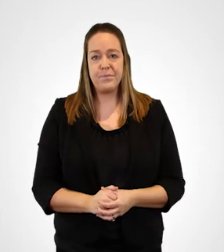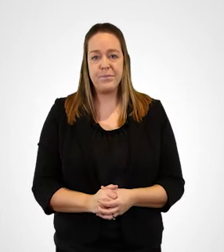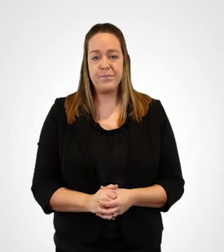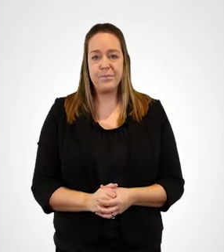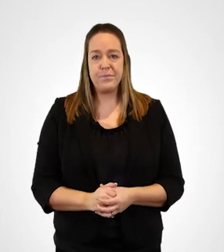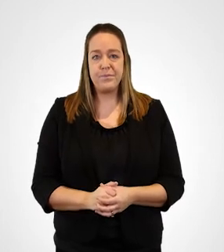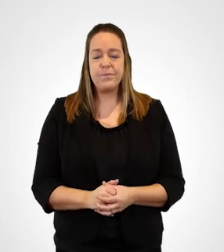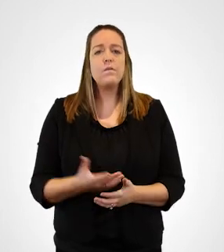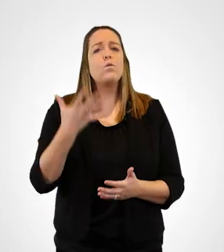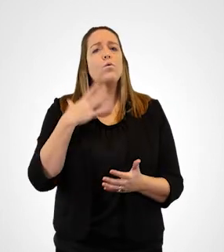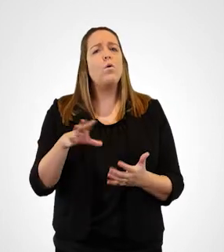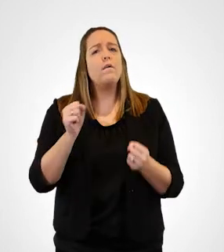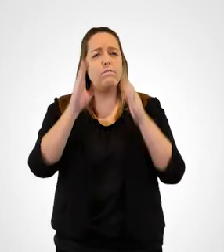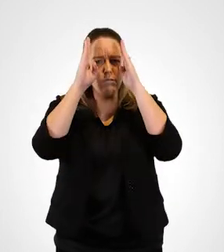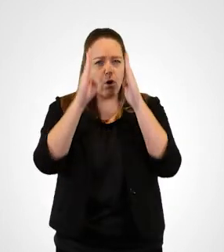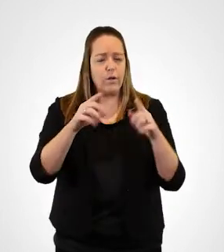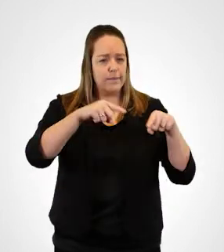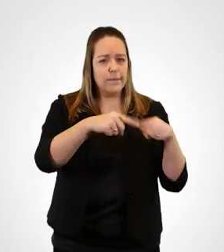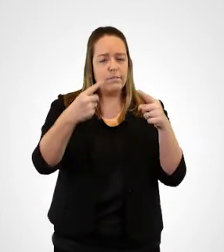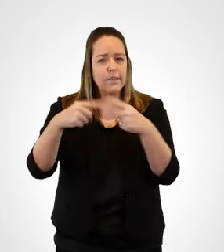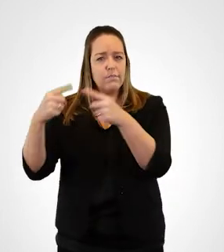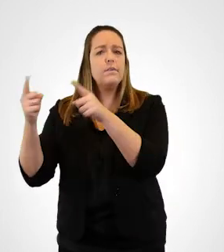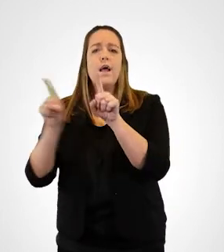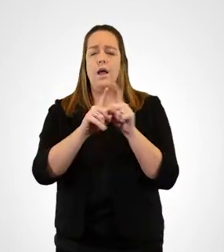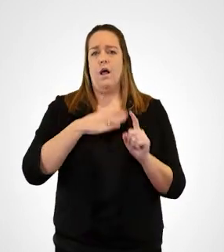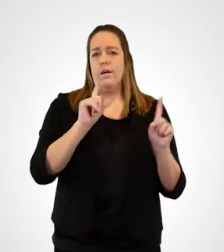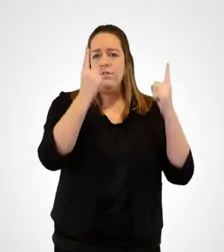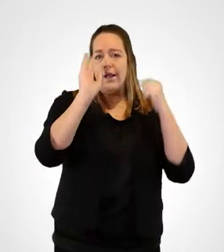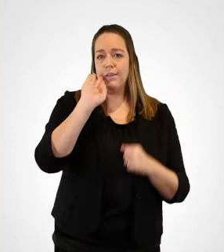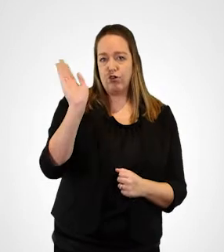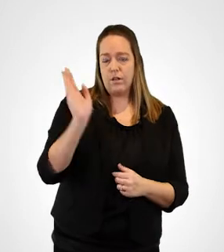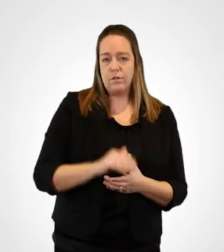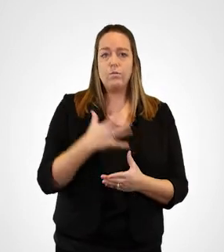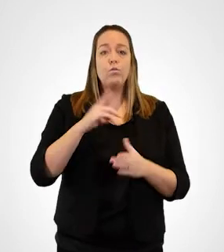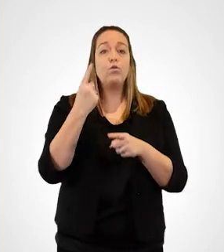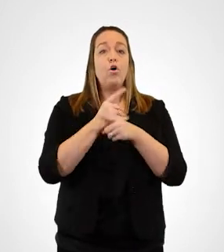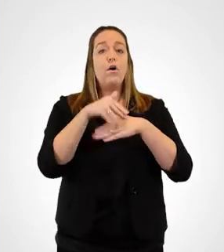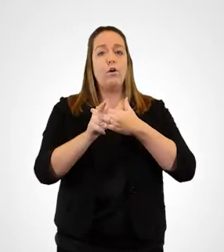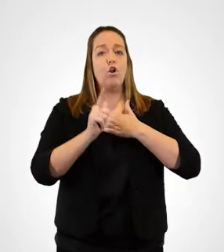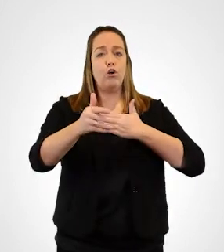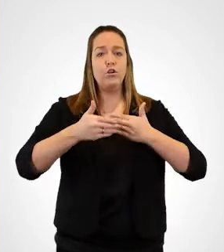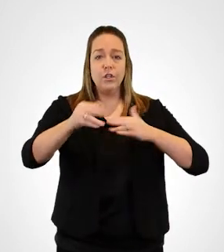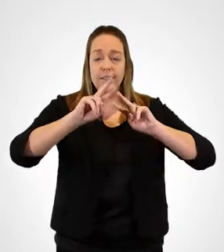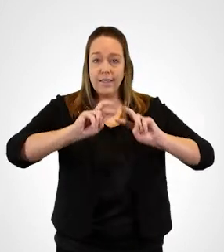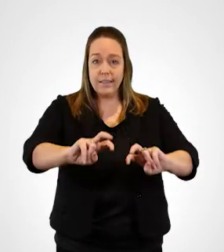And I want to focus on a number of different approaches. Like we did in the previous lecture, I want to look at longitudinal studies